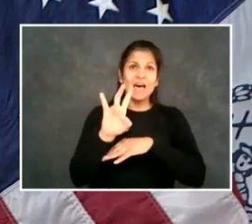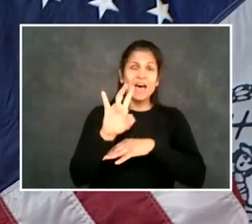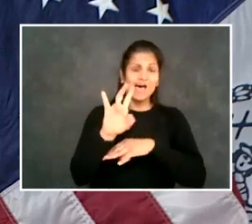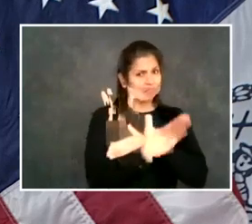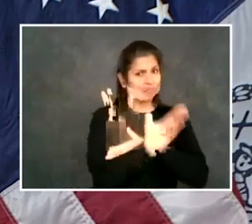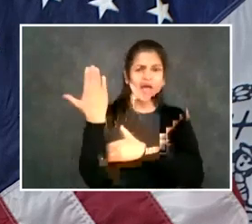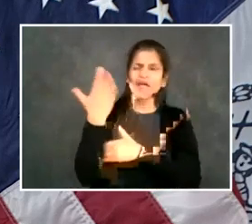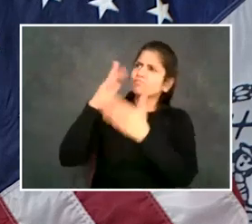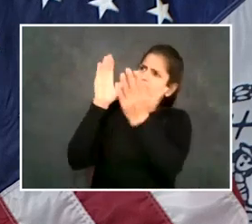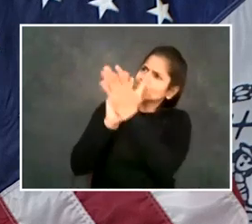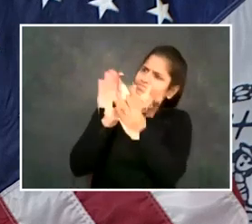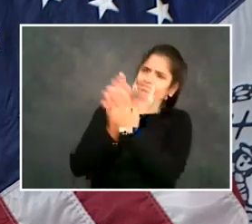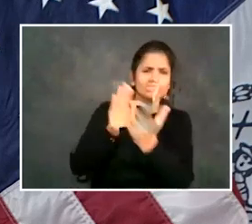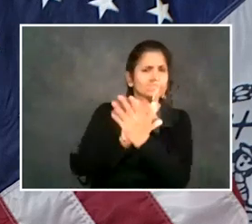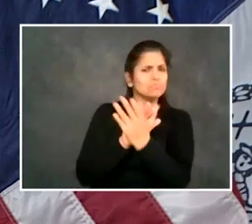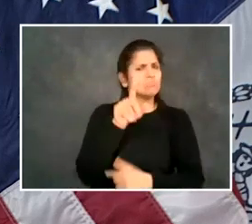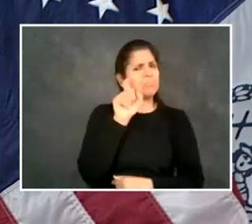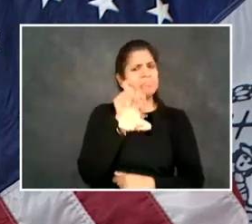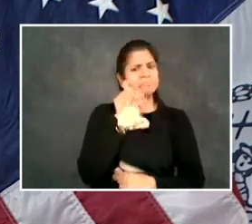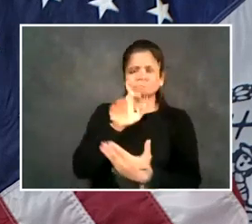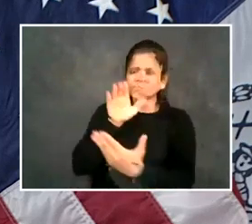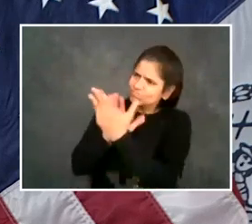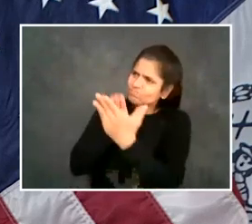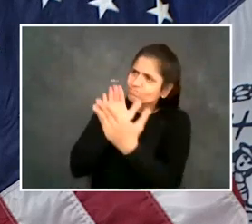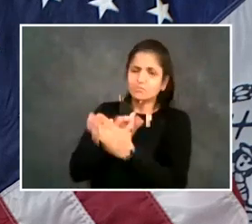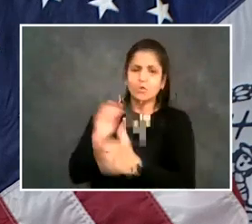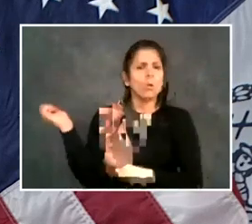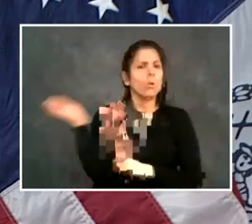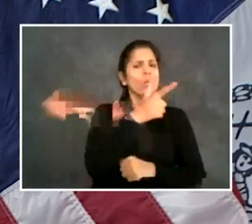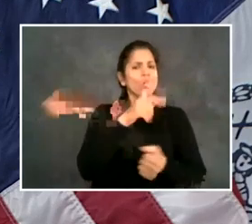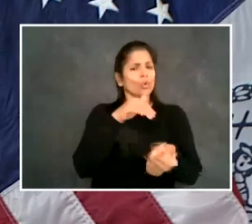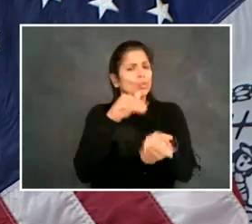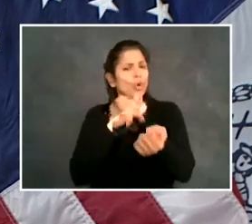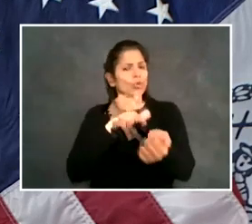SMALL, ALL OF THOSE WONDERFUL PEOPLE HAVE COME OUT TO APPLAUD 00 AT NIGHT, PEOPLE THAT